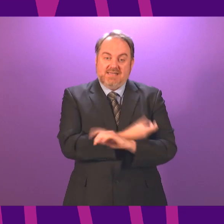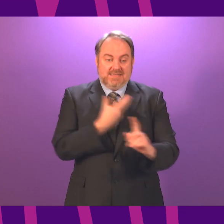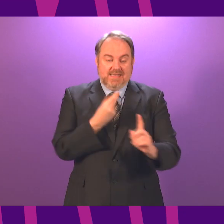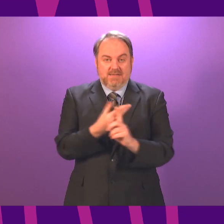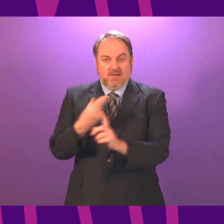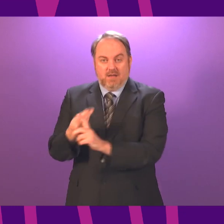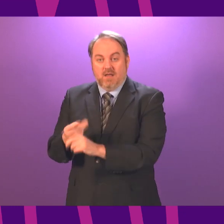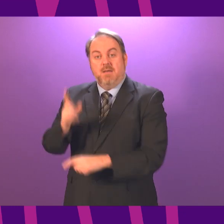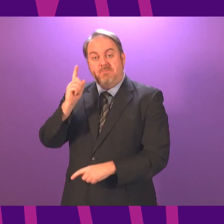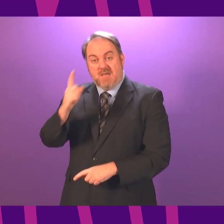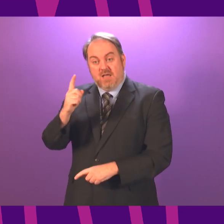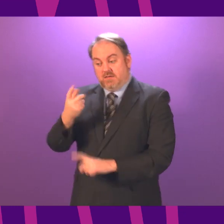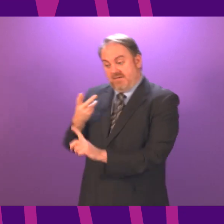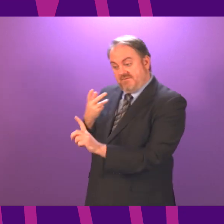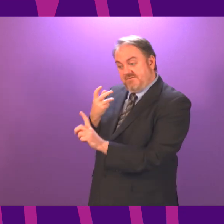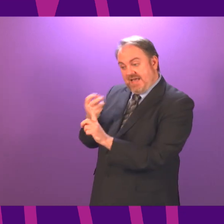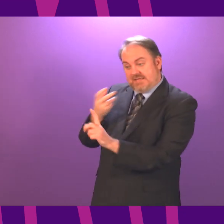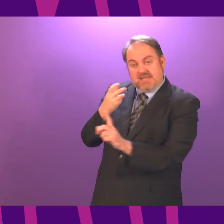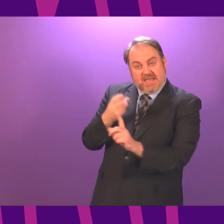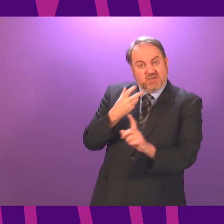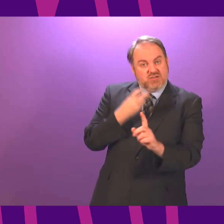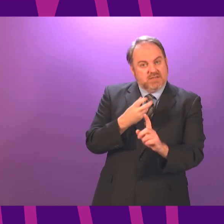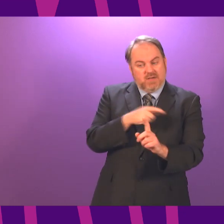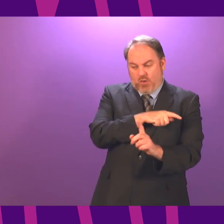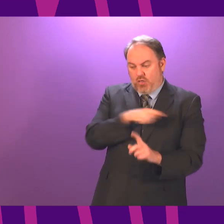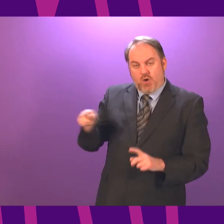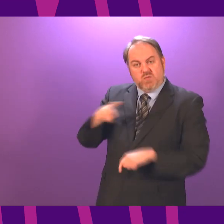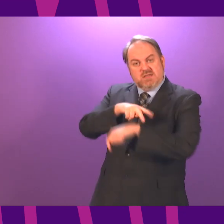arms of people across the country have appropriate training. In my exchange with